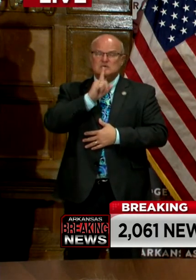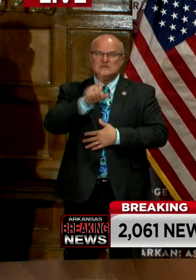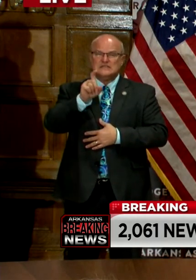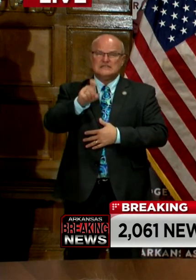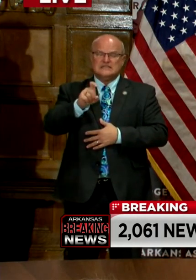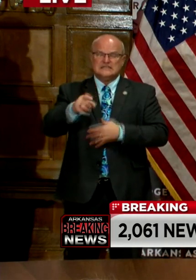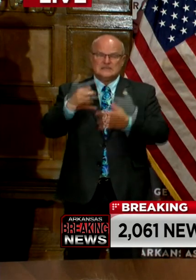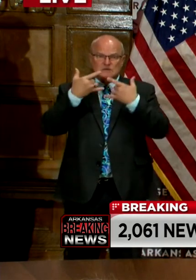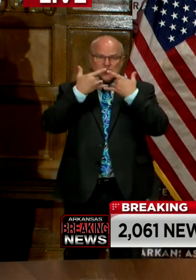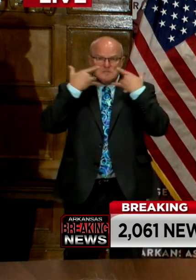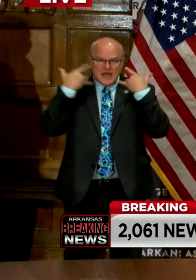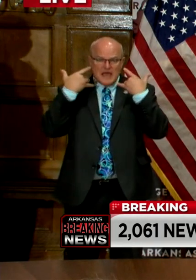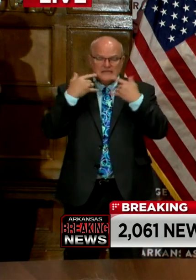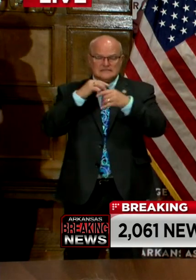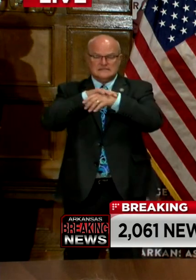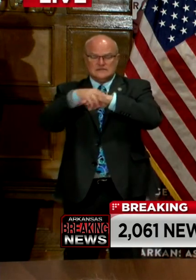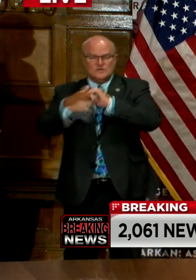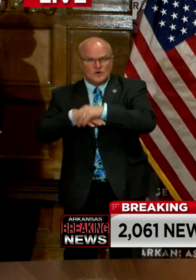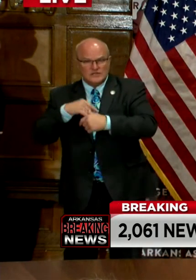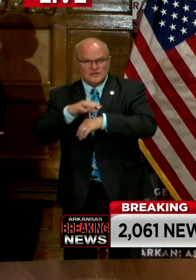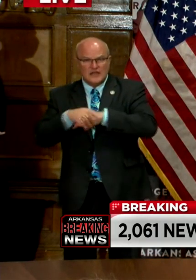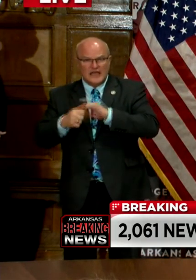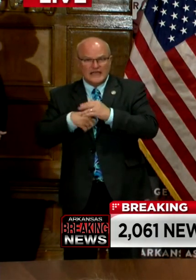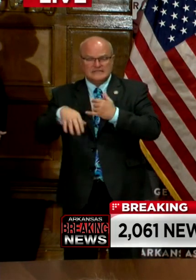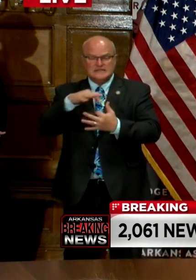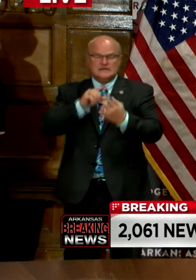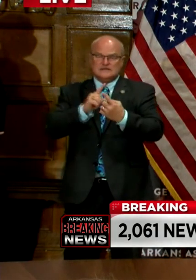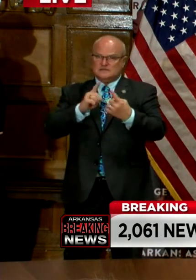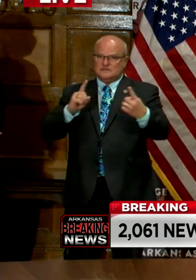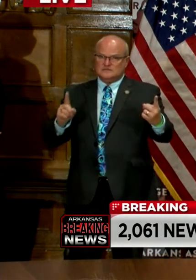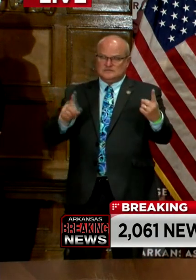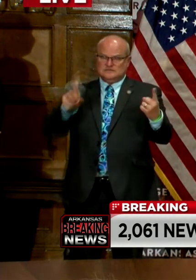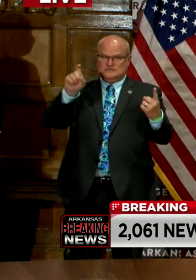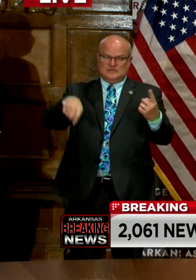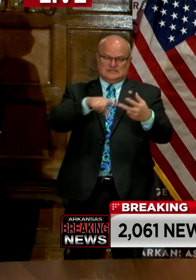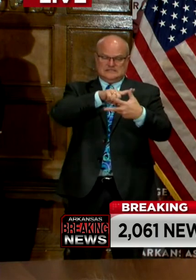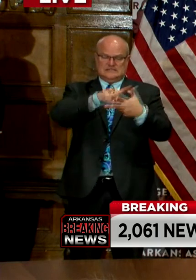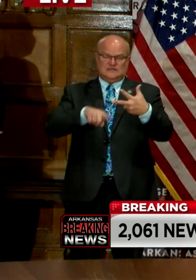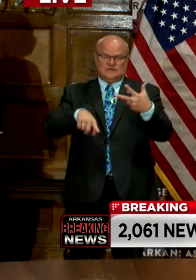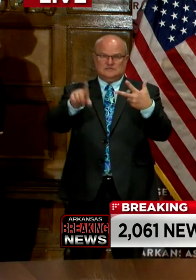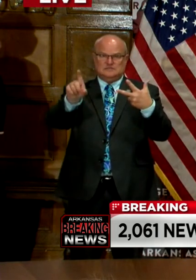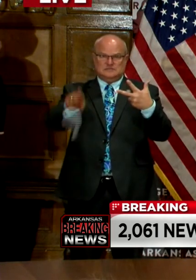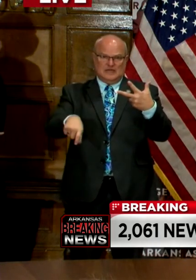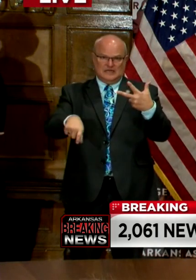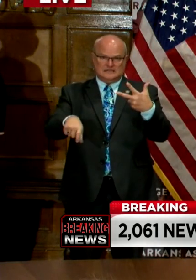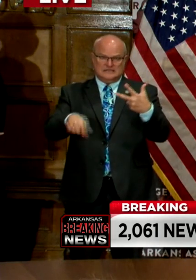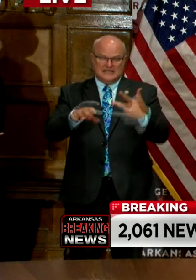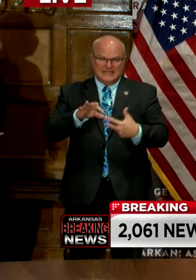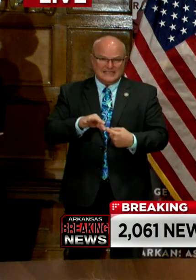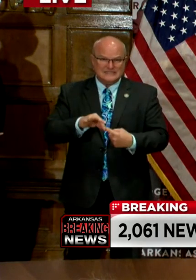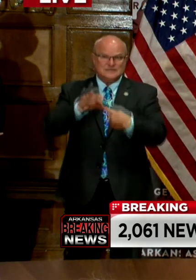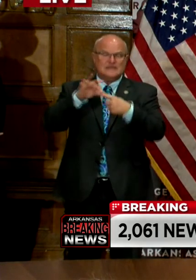SAY, AS WE HEAD TO THE THANKSGIVING HOLIDAY THIS IS THE TIME WE NEED TO DOUBLE DOWN ON